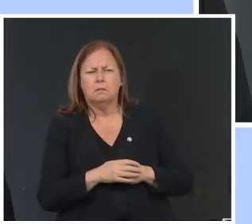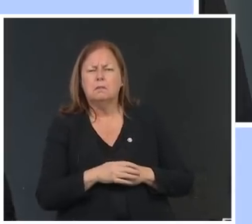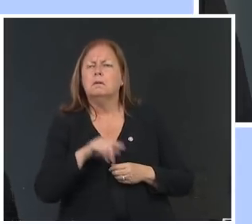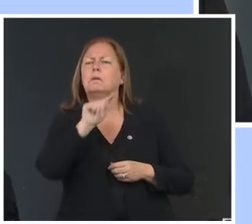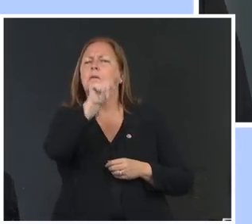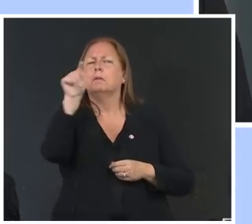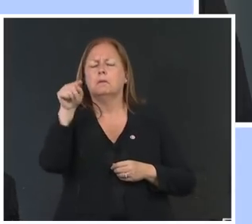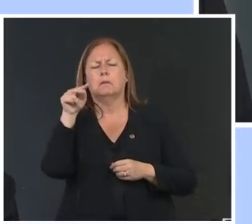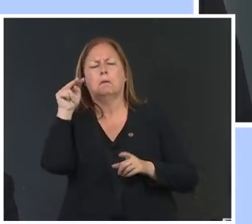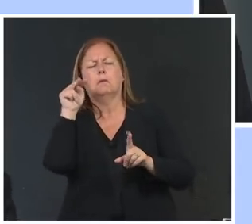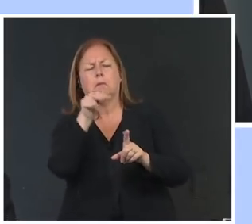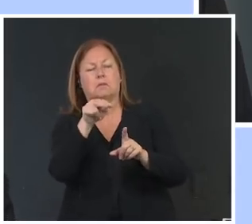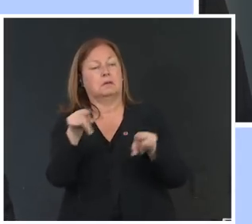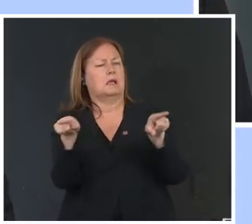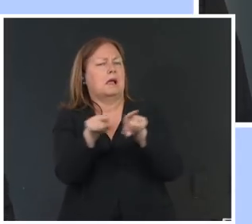Very common in the 19th